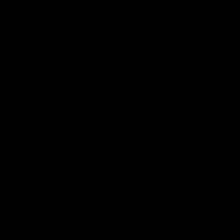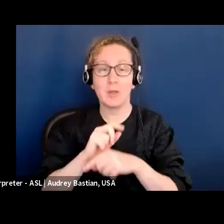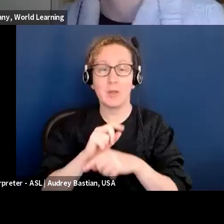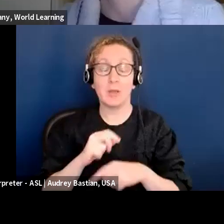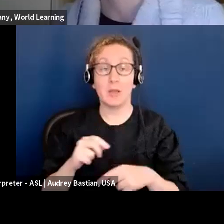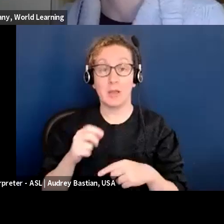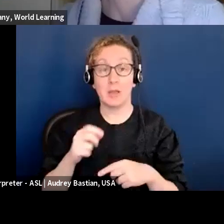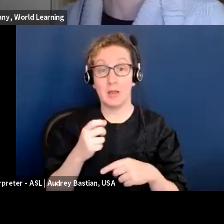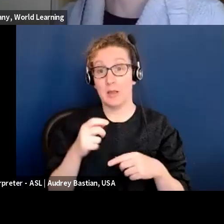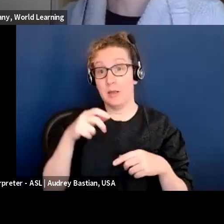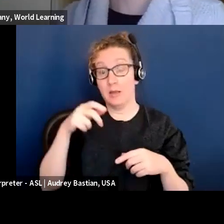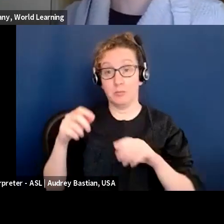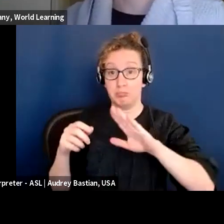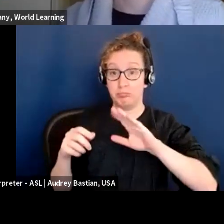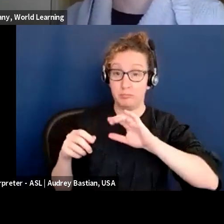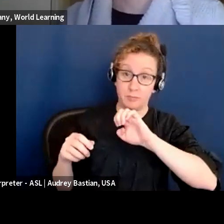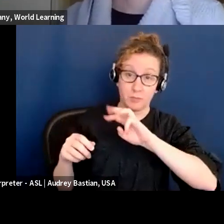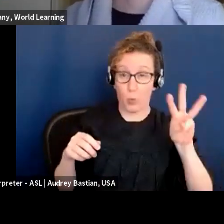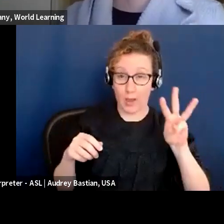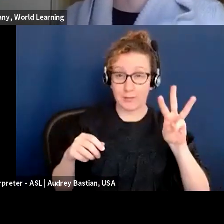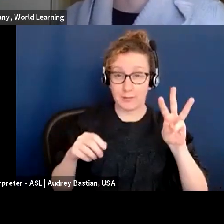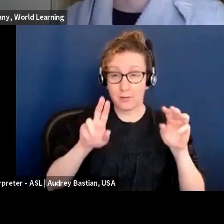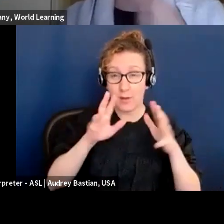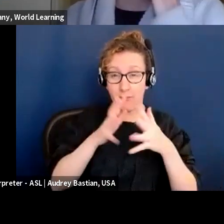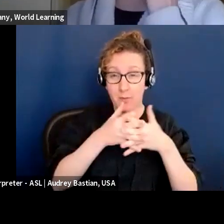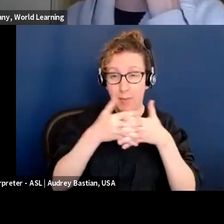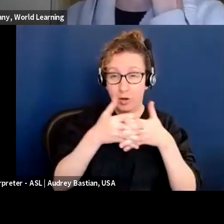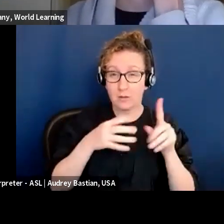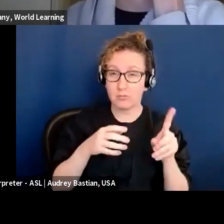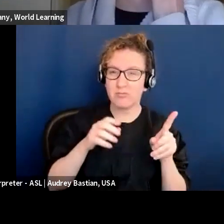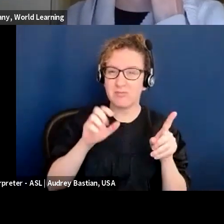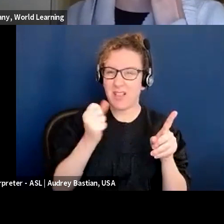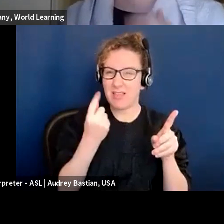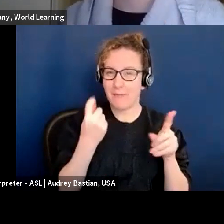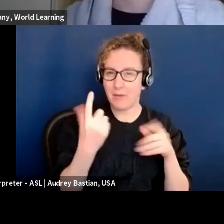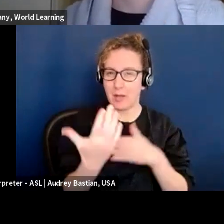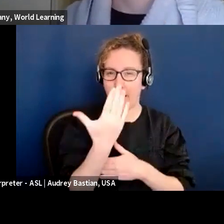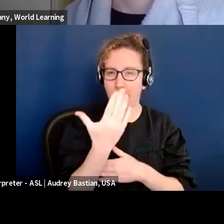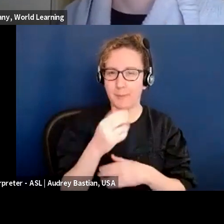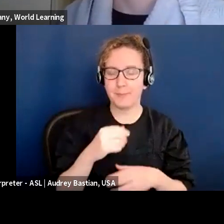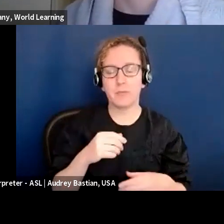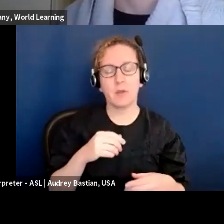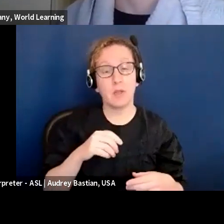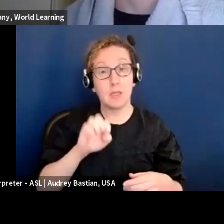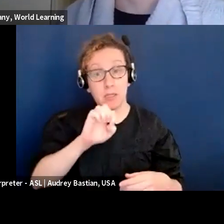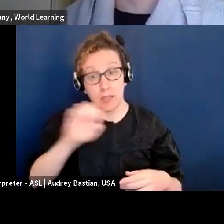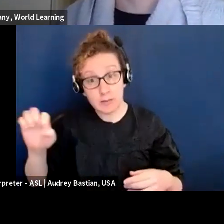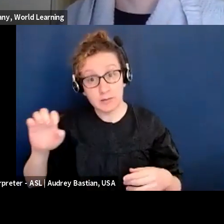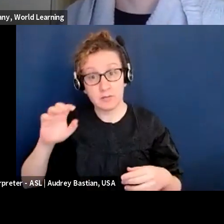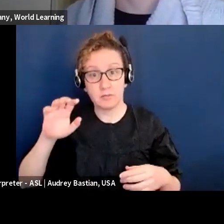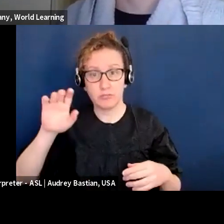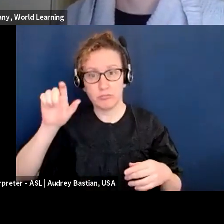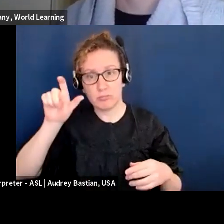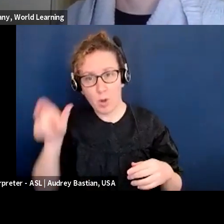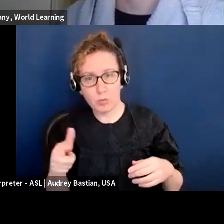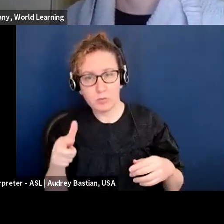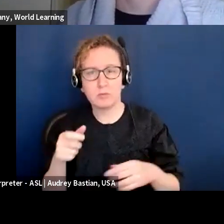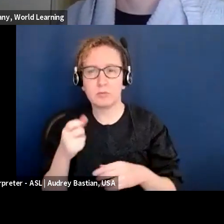What I would like to start by doing is if